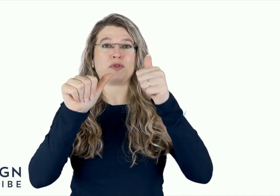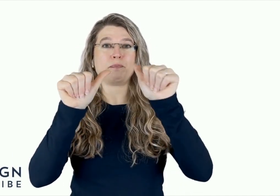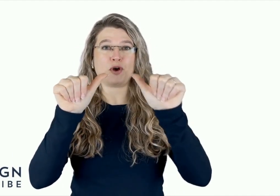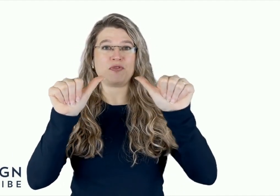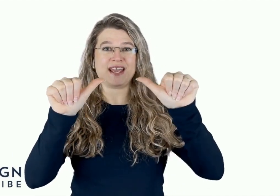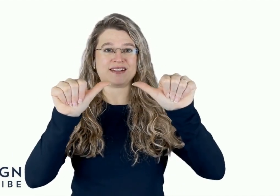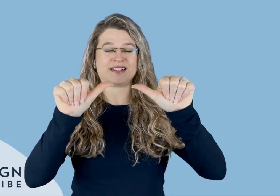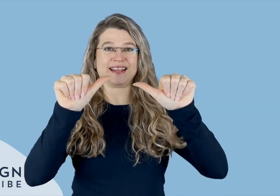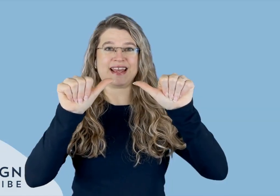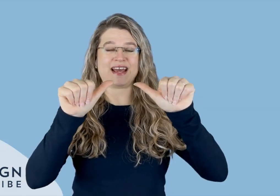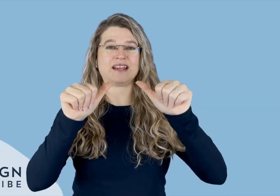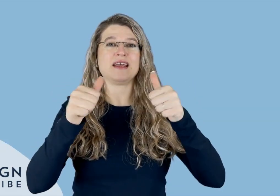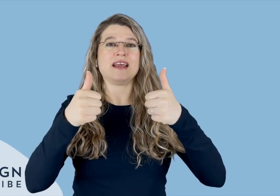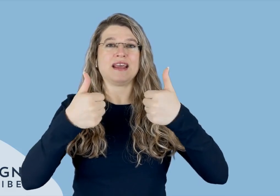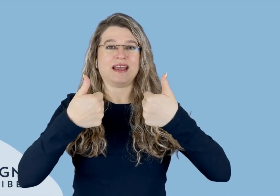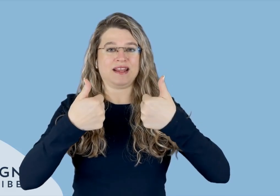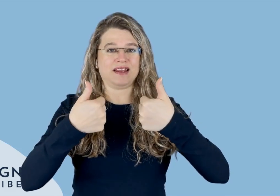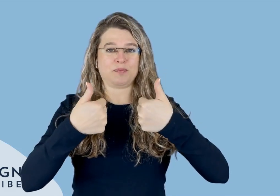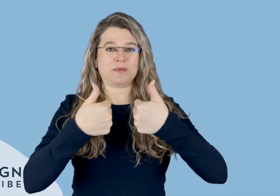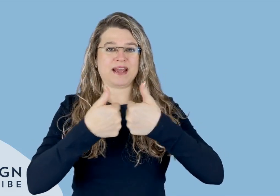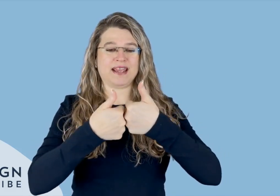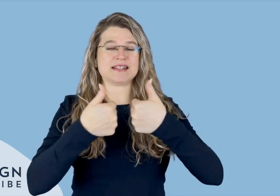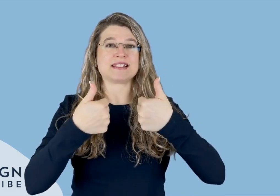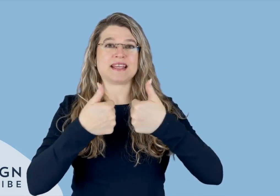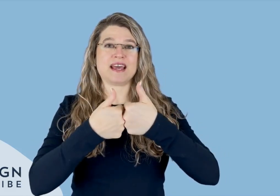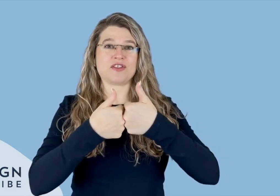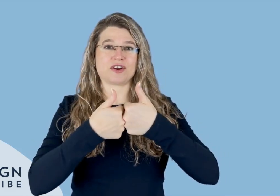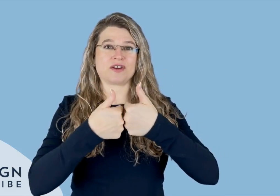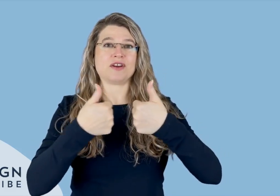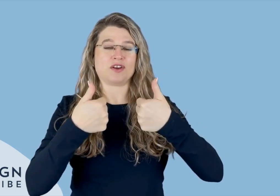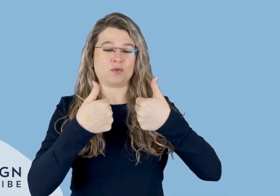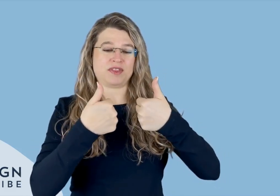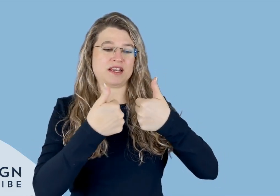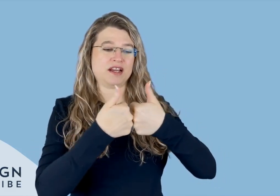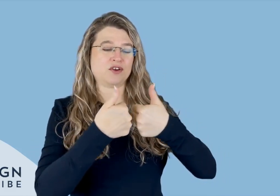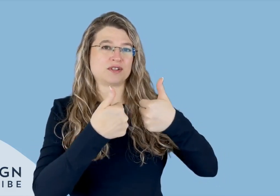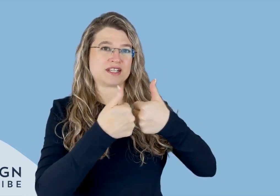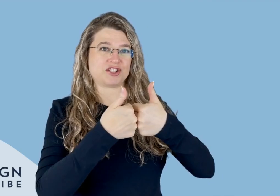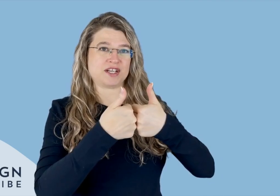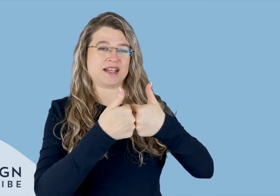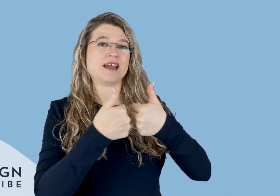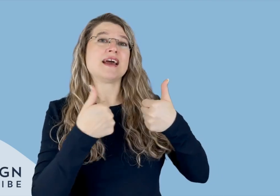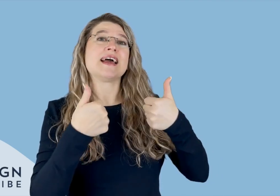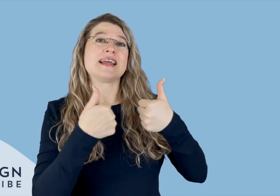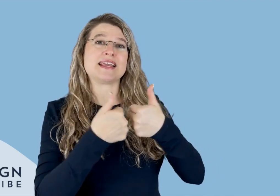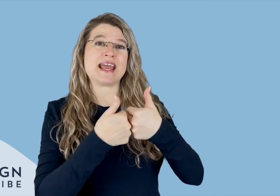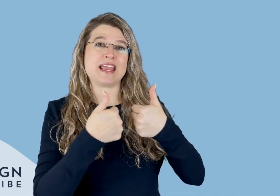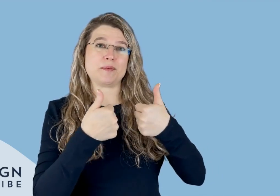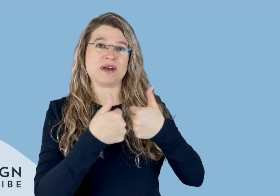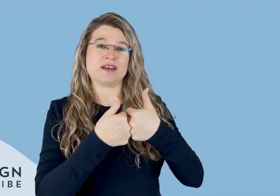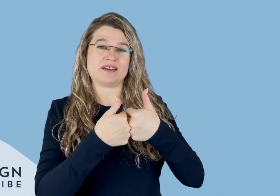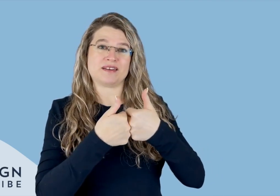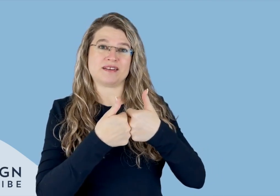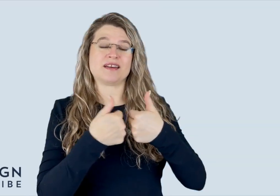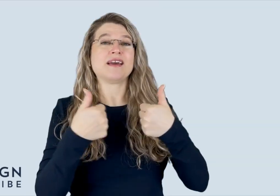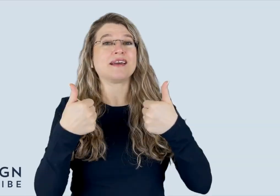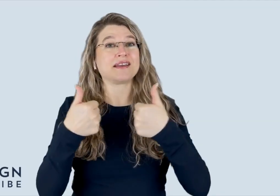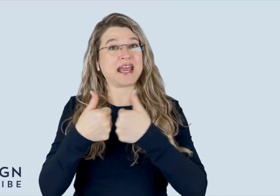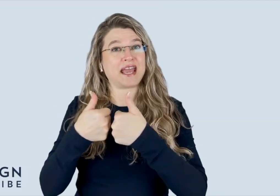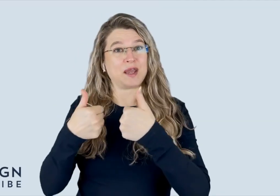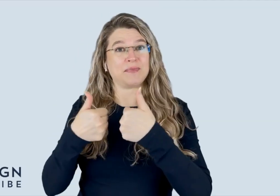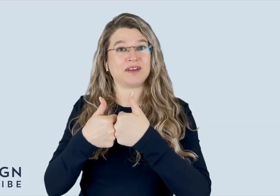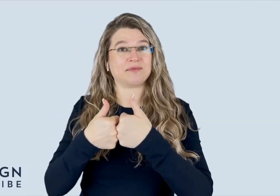with both hands like that, and then I put my hands together with the knuckles touching, game, game,